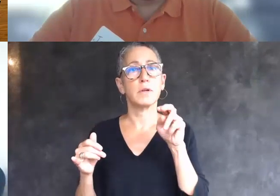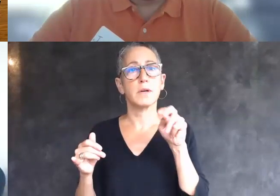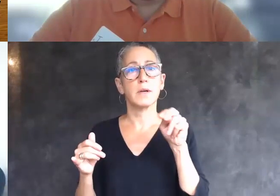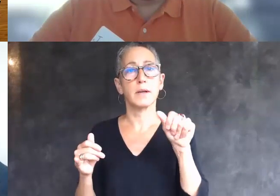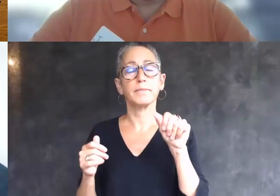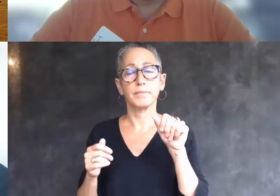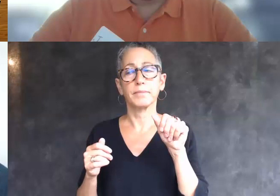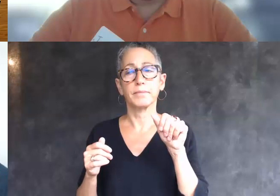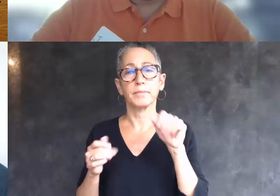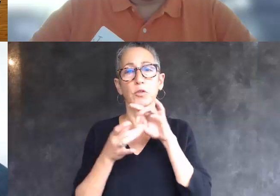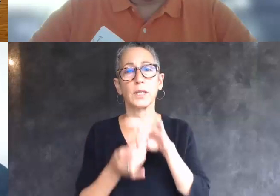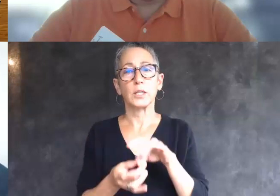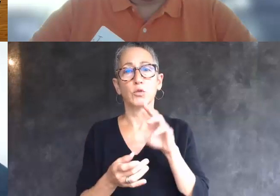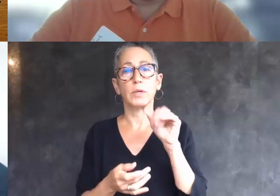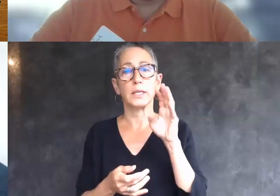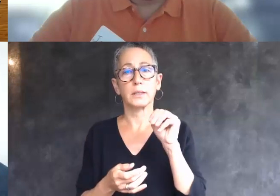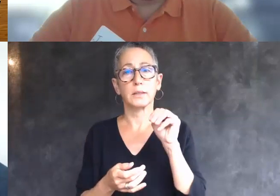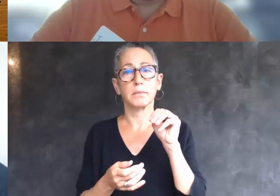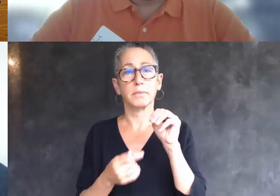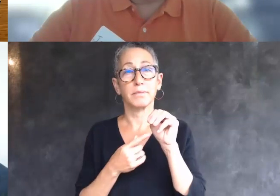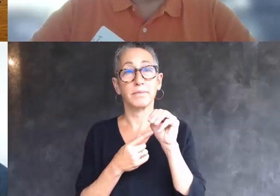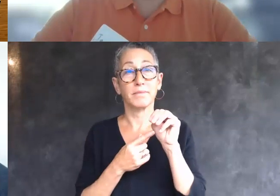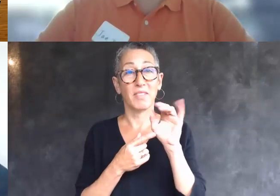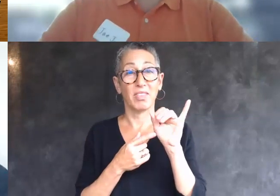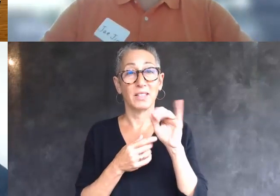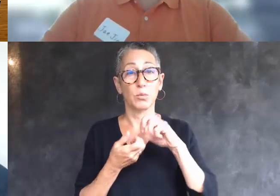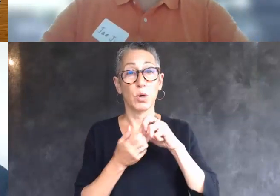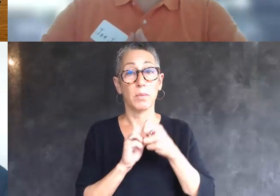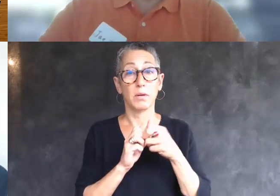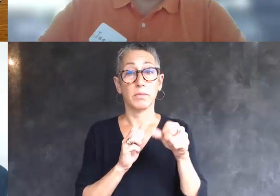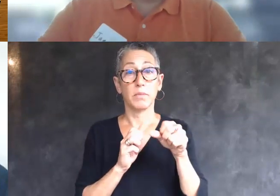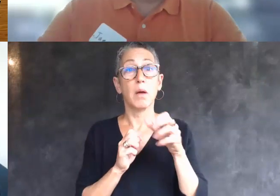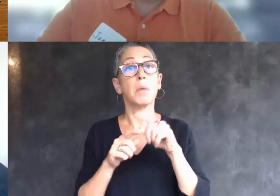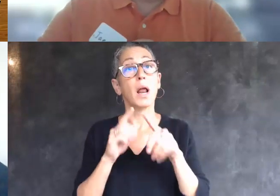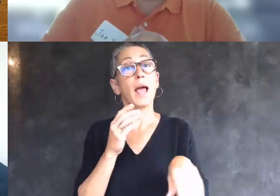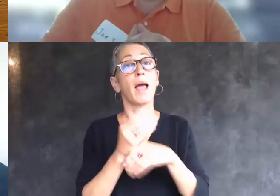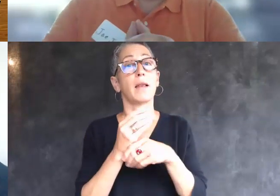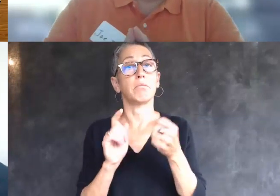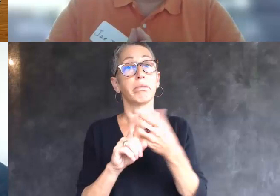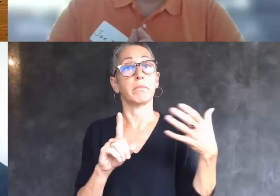around racism being the identifiable problem. I would add to that, though, there's a relationship where